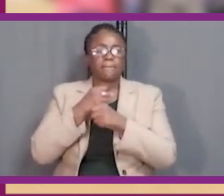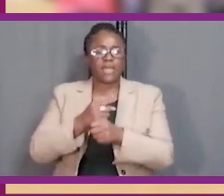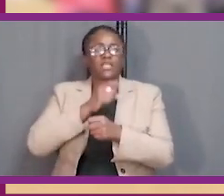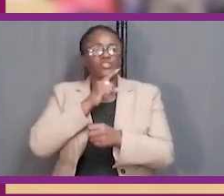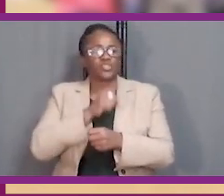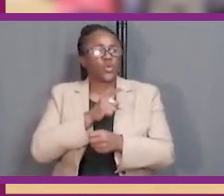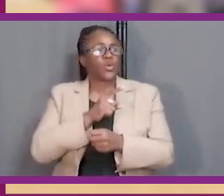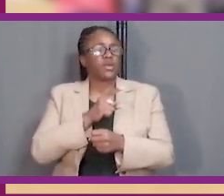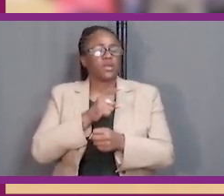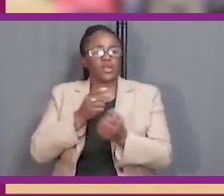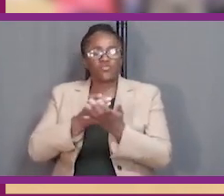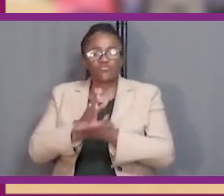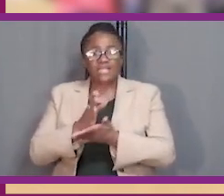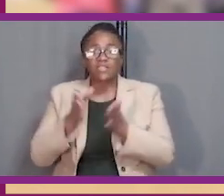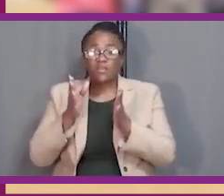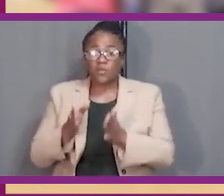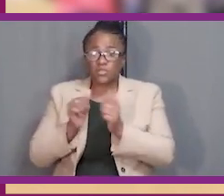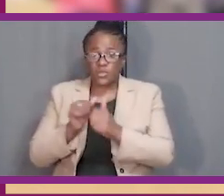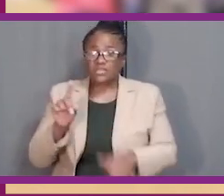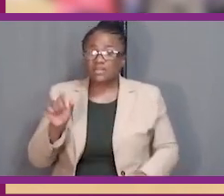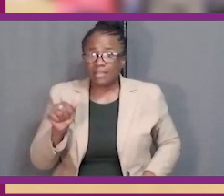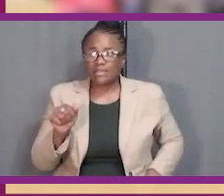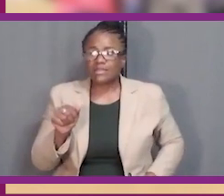upheld in all aspects. Ashley Inkumsah: